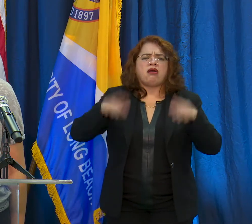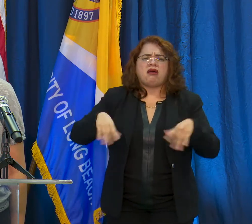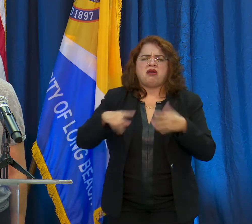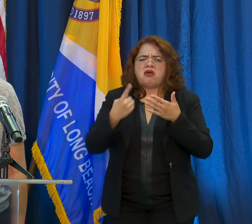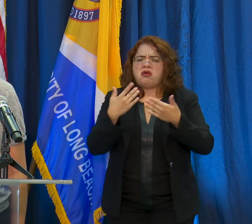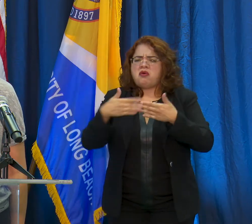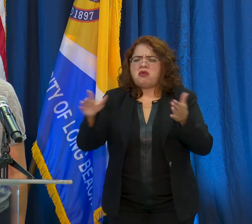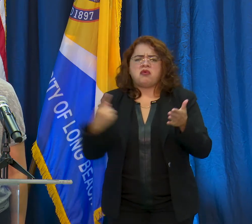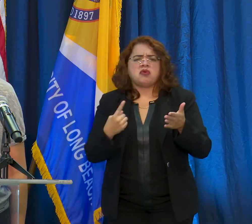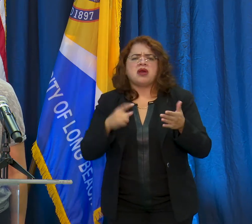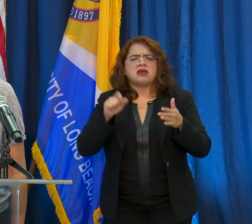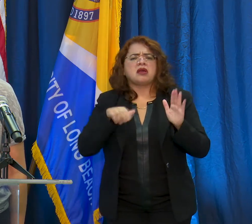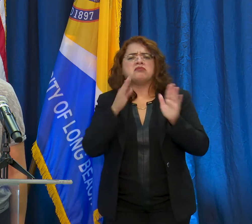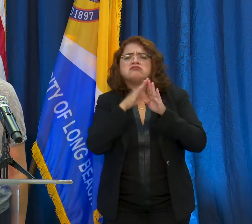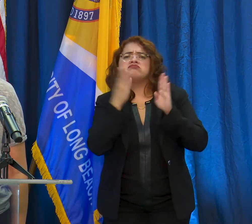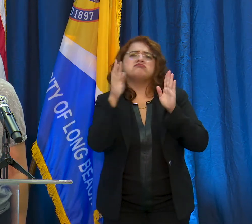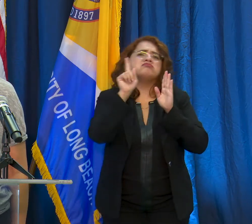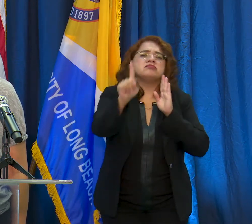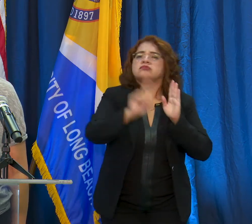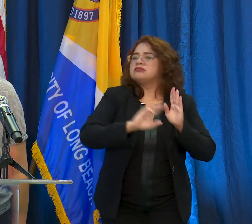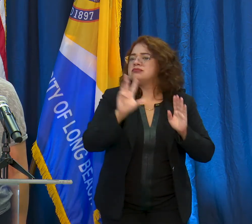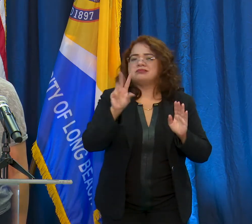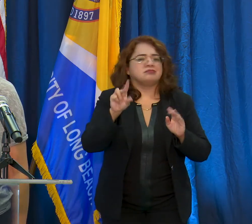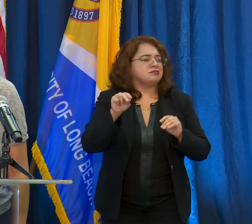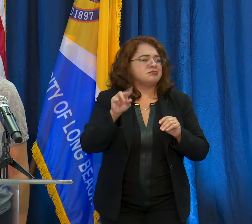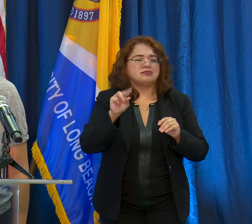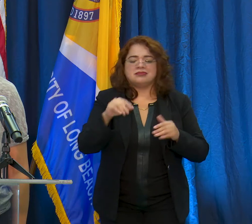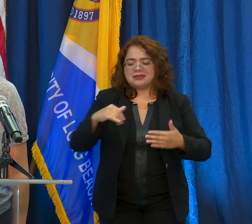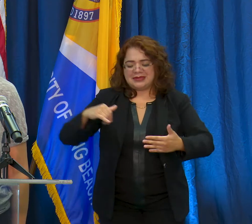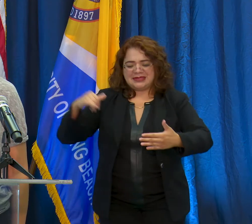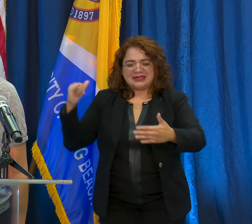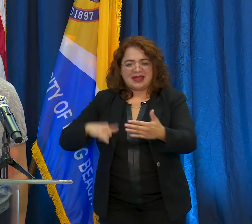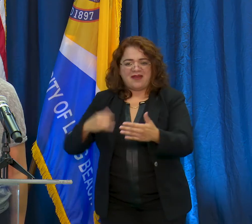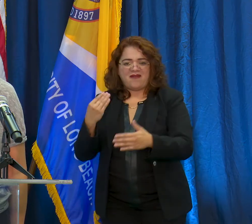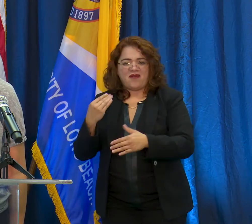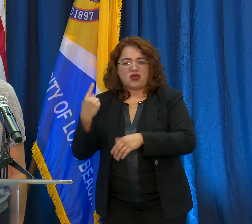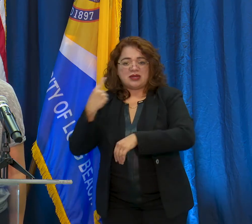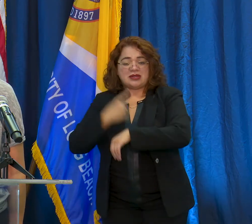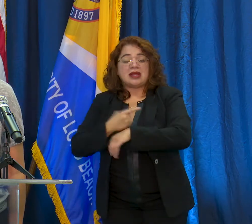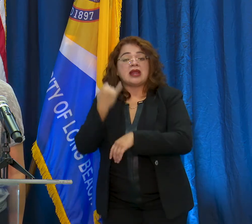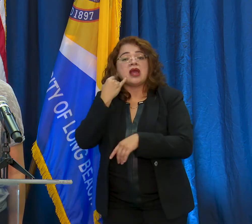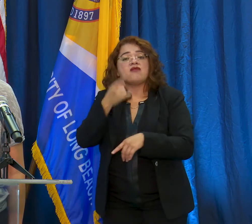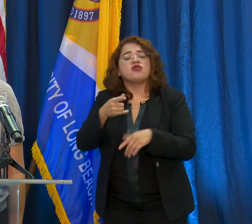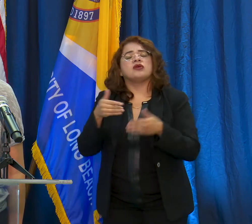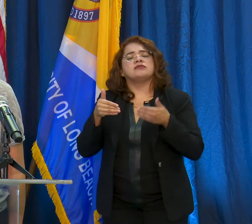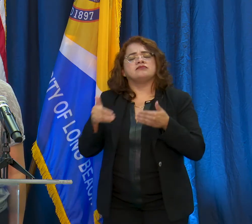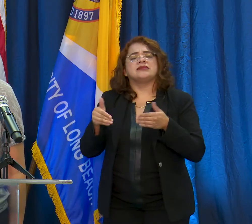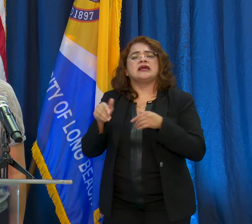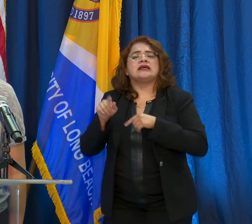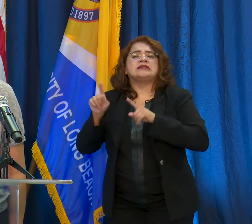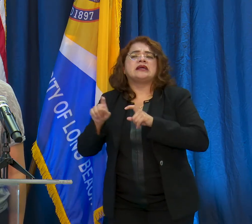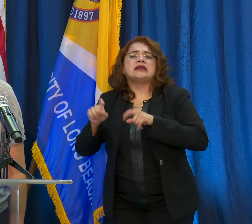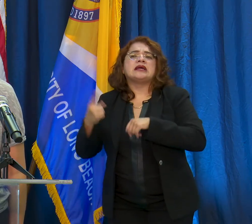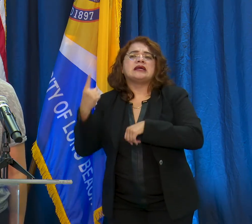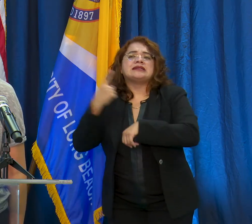You have a 14 day quarantine that you need to do, and say you get a test at day 5 or day 10